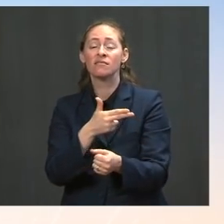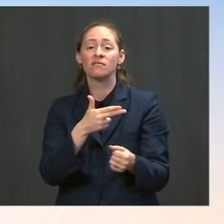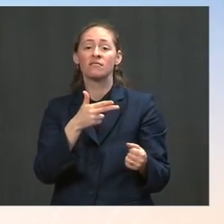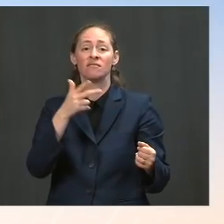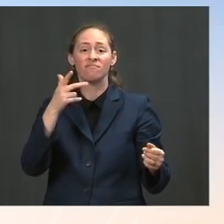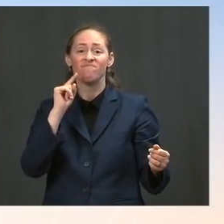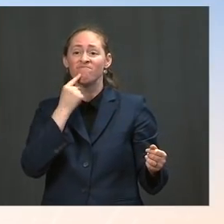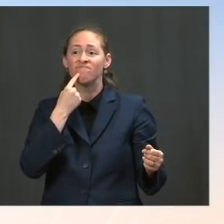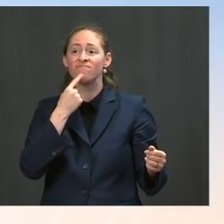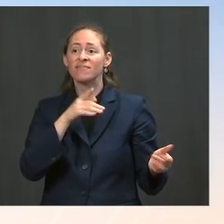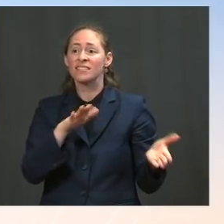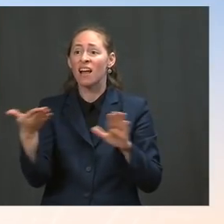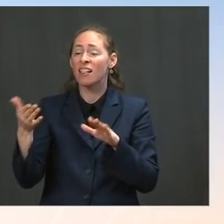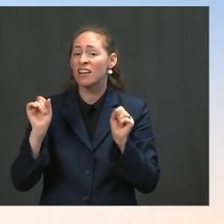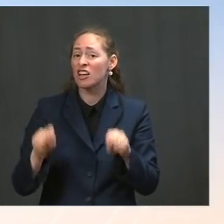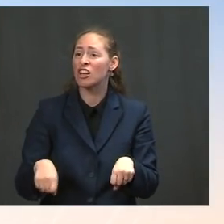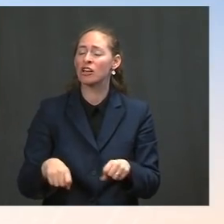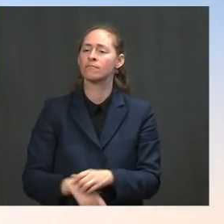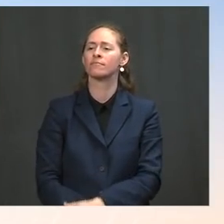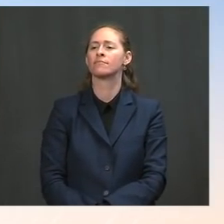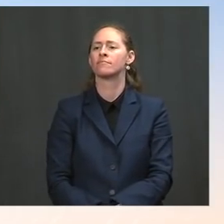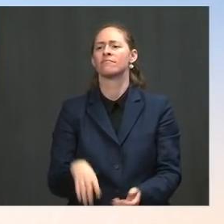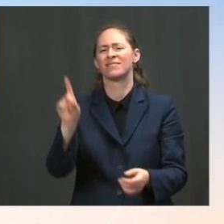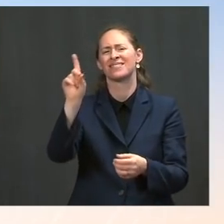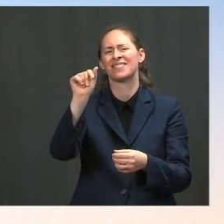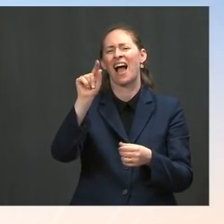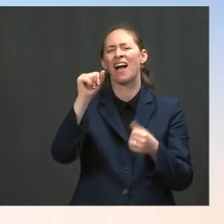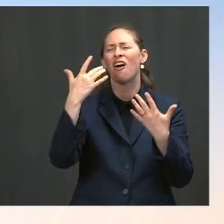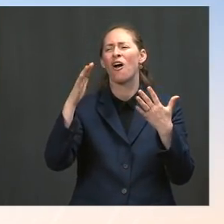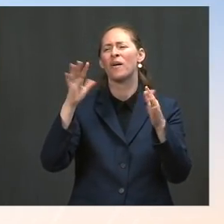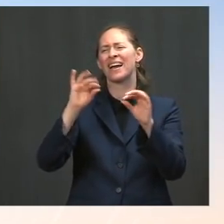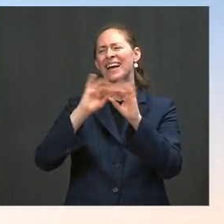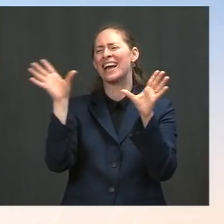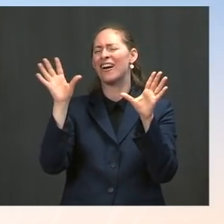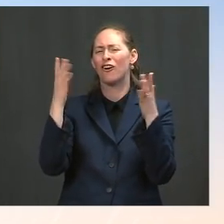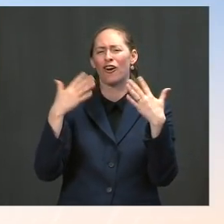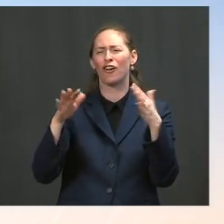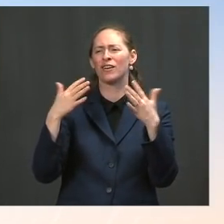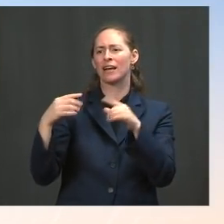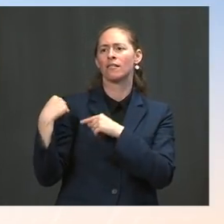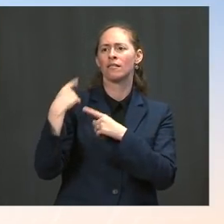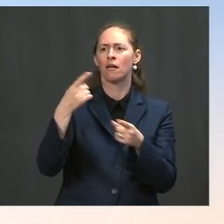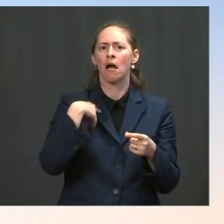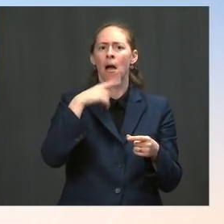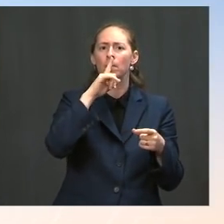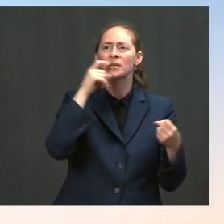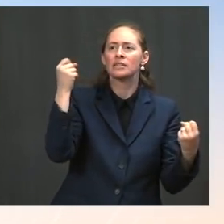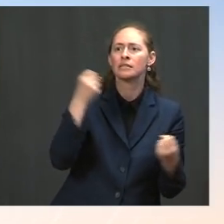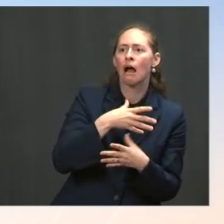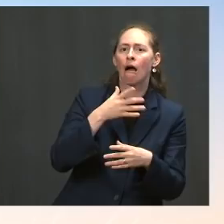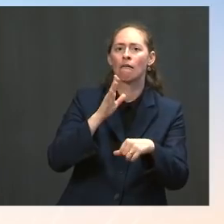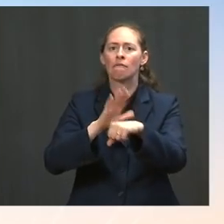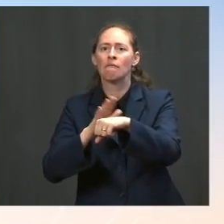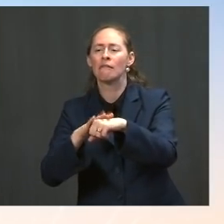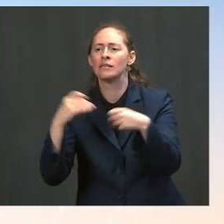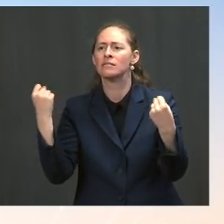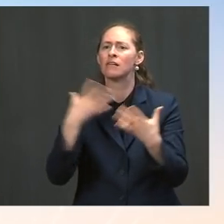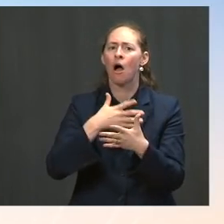So part of our objective is also not to stoke fear among people who are vaccinated because the data is pretty clear about their protection.